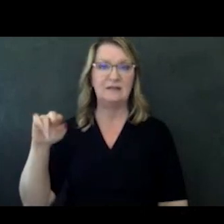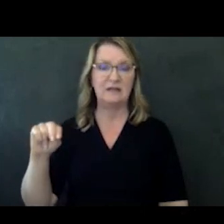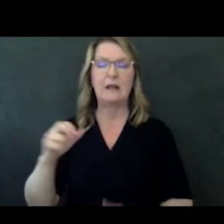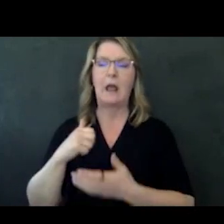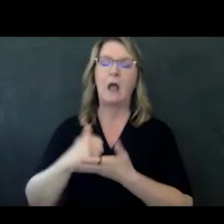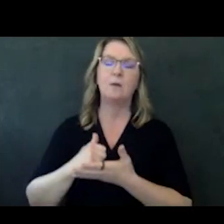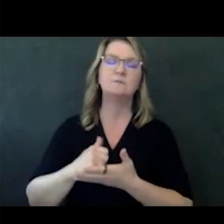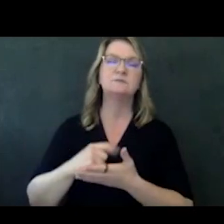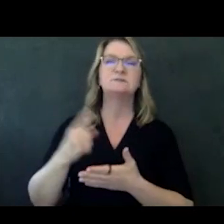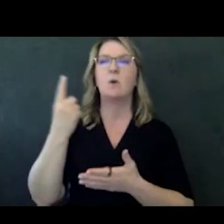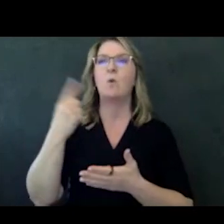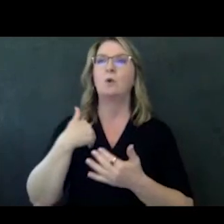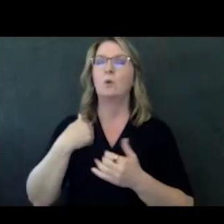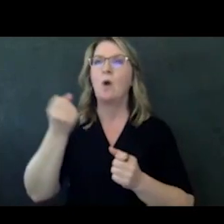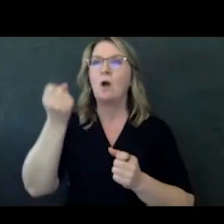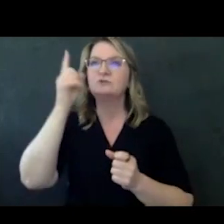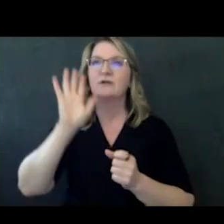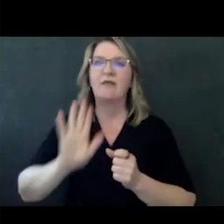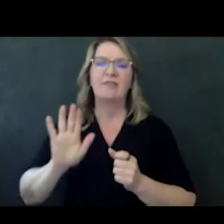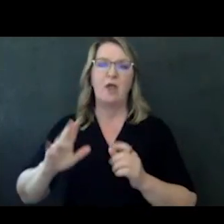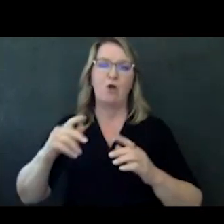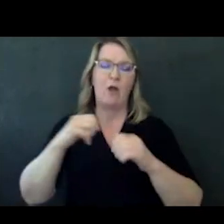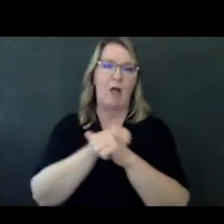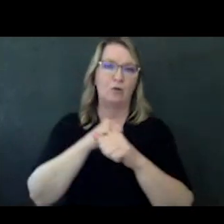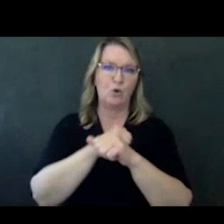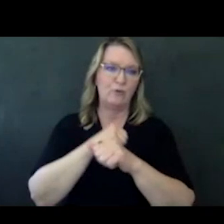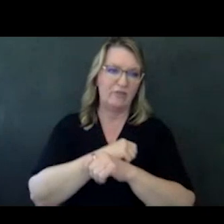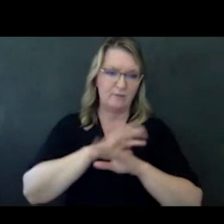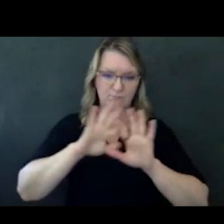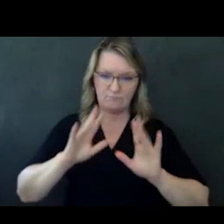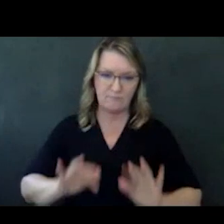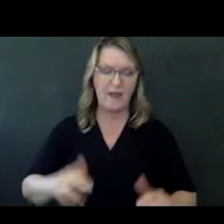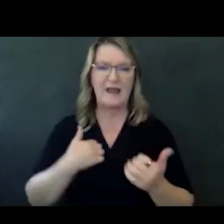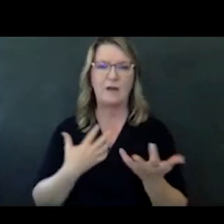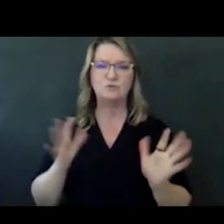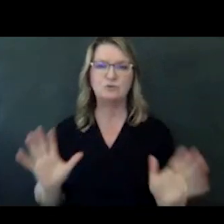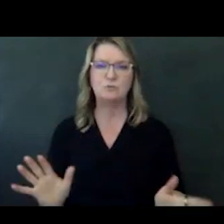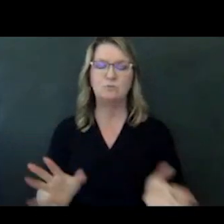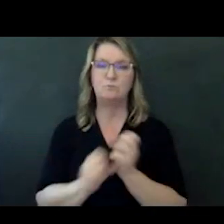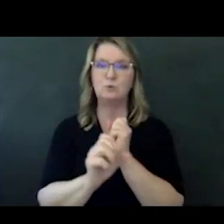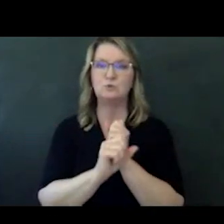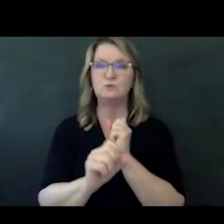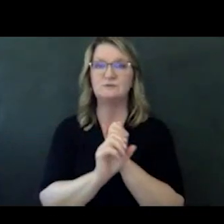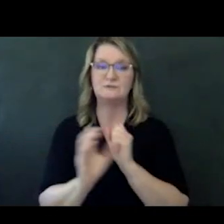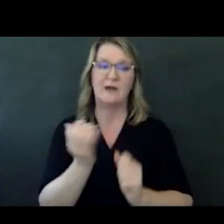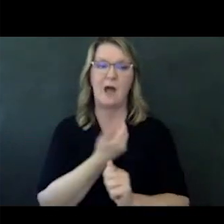understands those algorithms and how to boost people's feeds using just these free services.